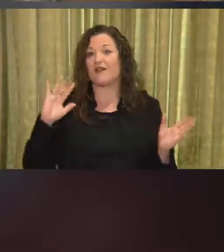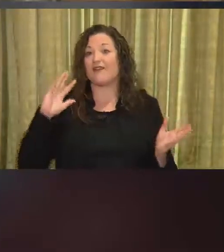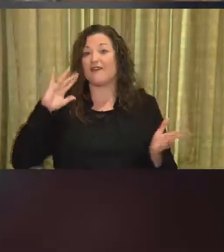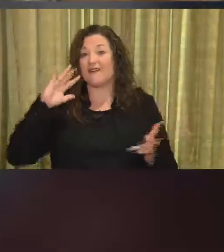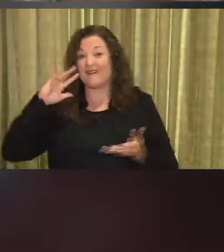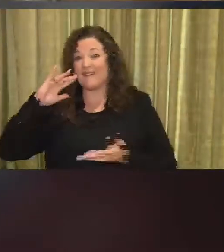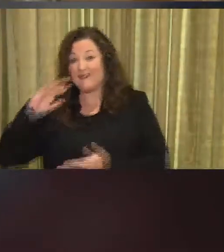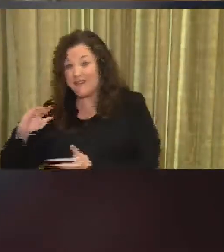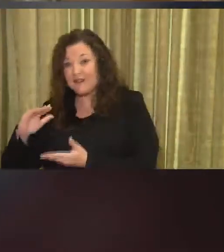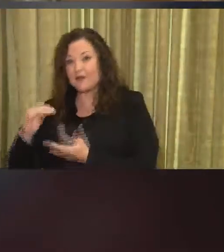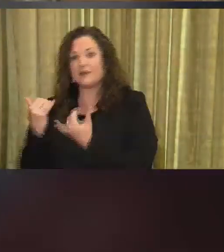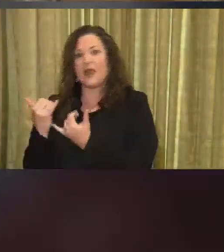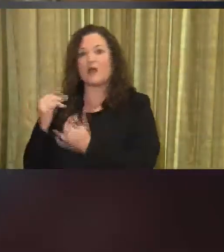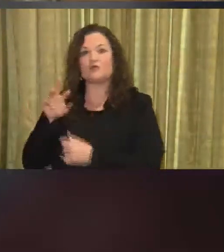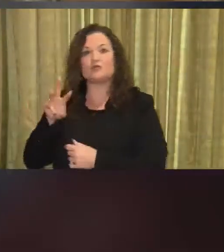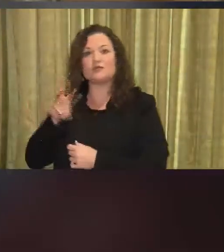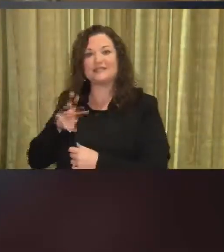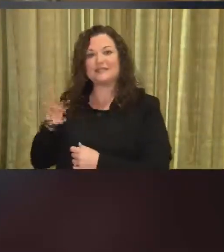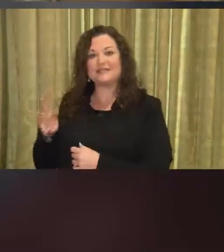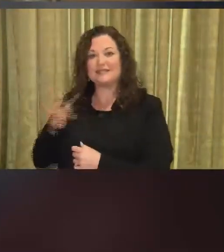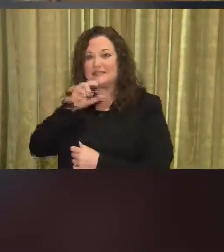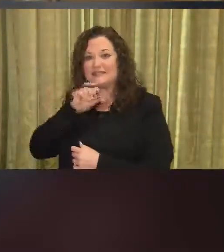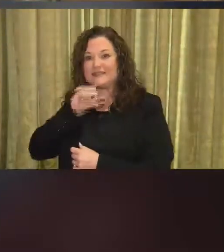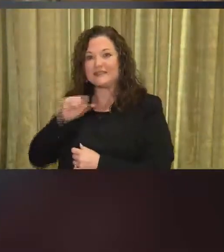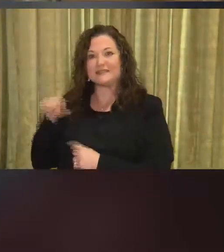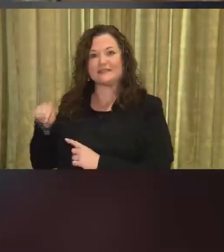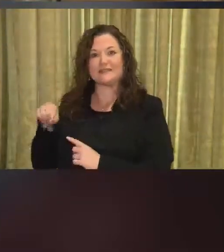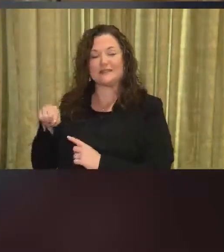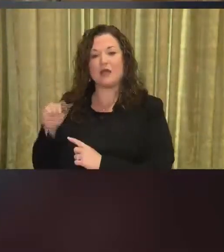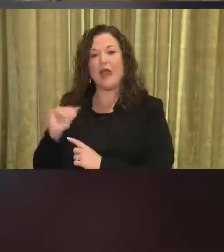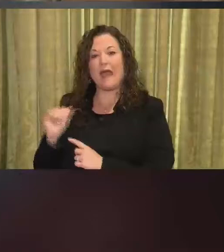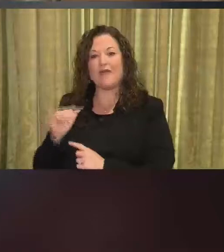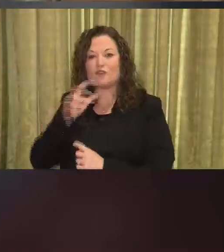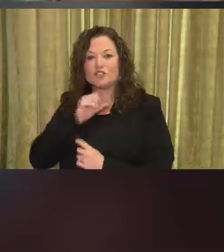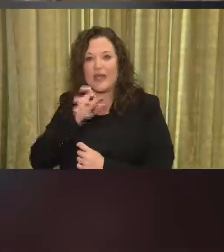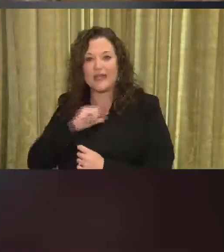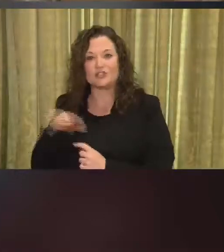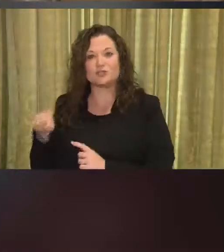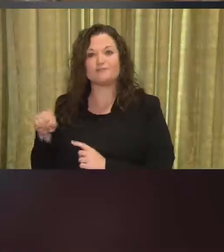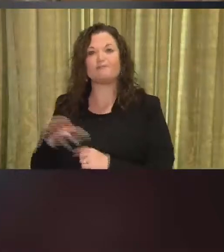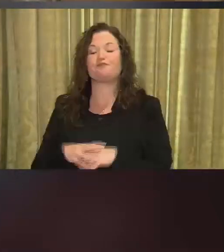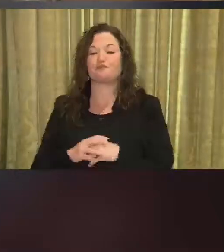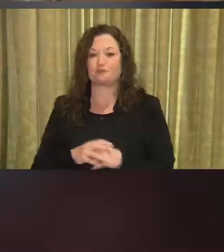right side to 66 average age. And so you see, hospitalizations and deaths both